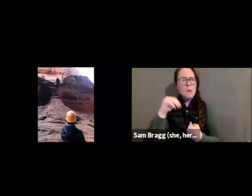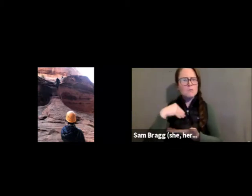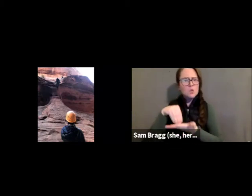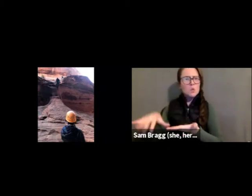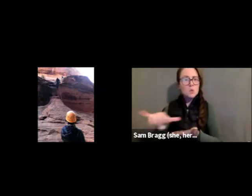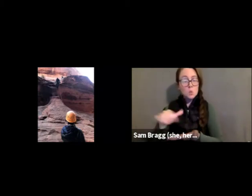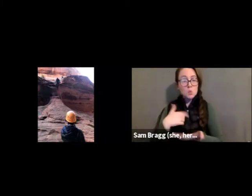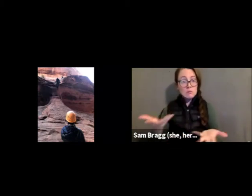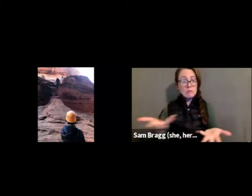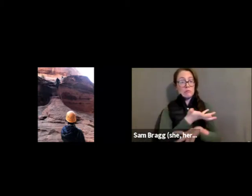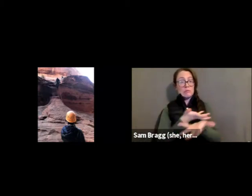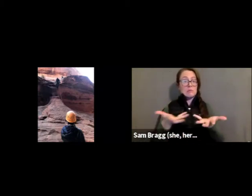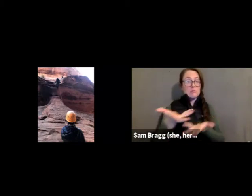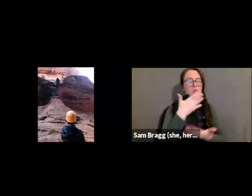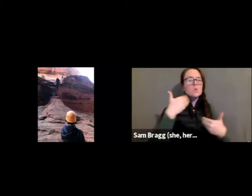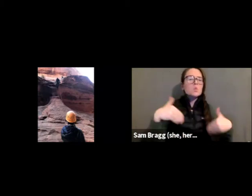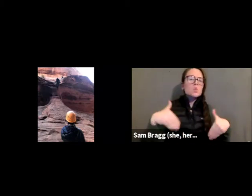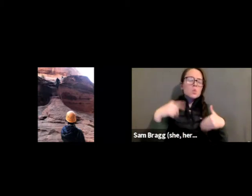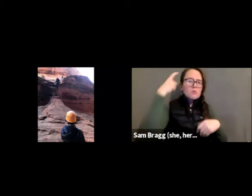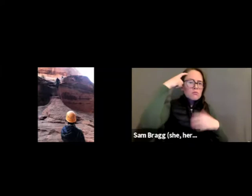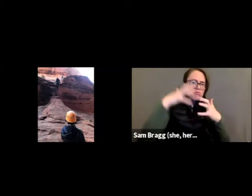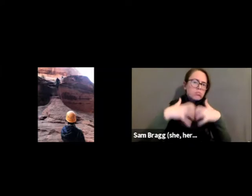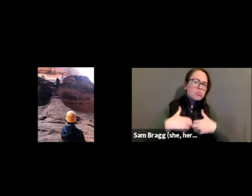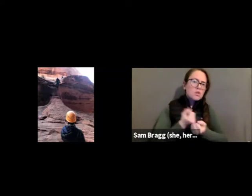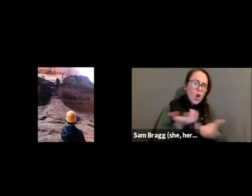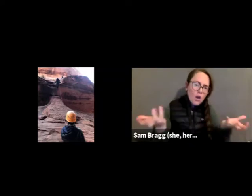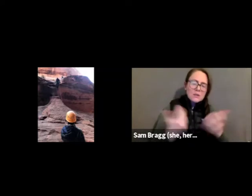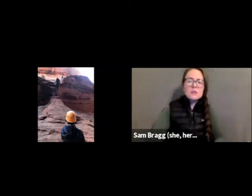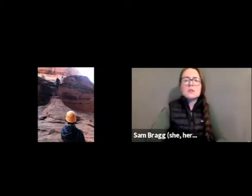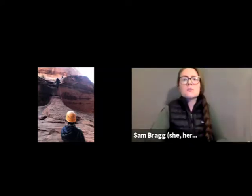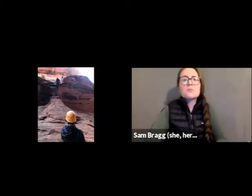to teach ASL and experience ASL. I was trying to balance all these things which was mentally